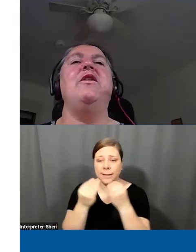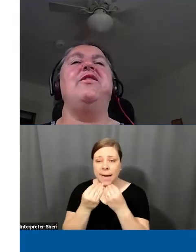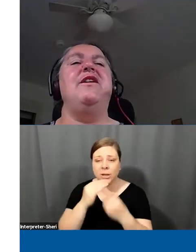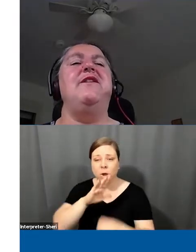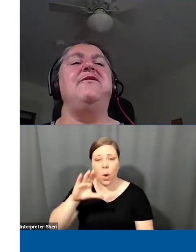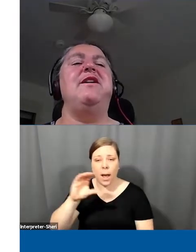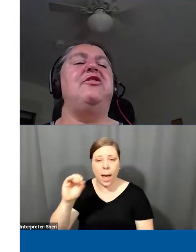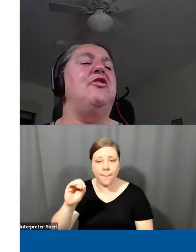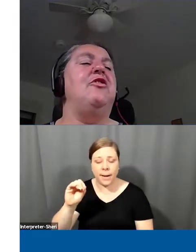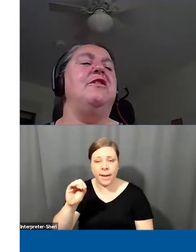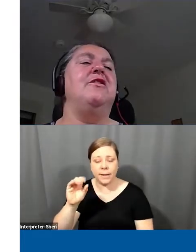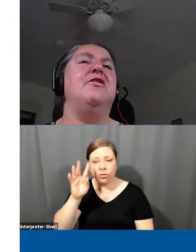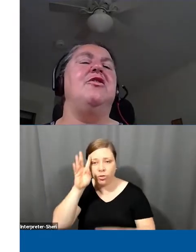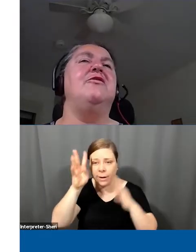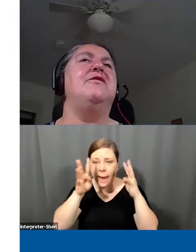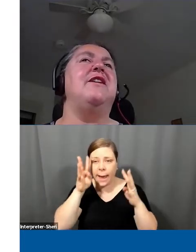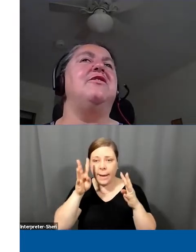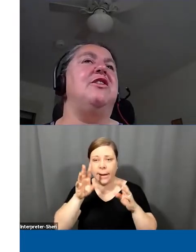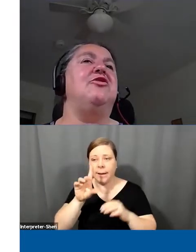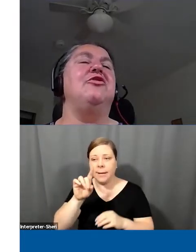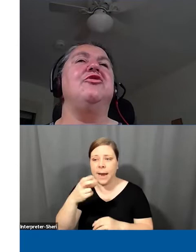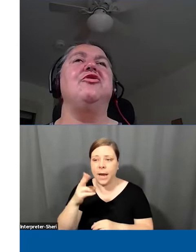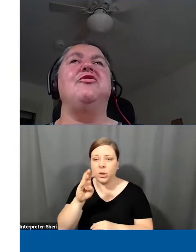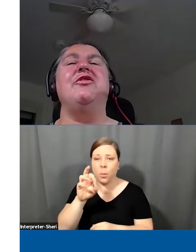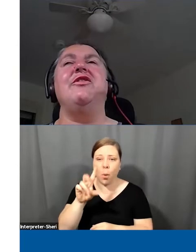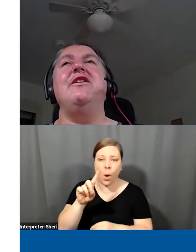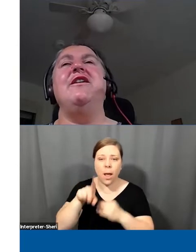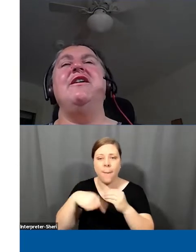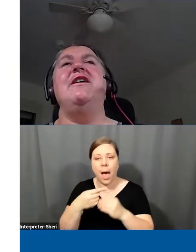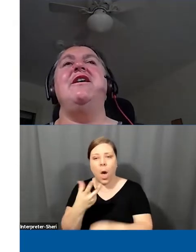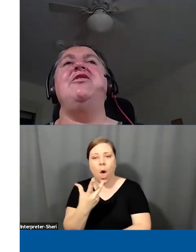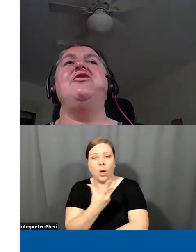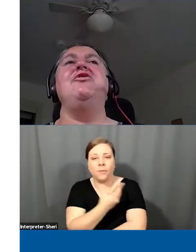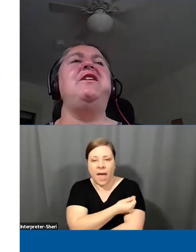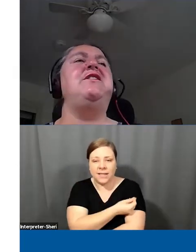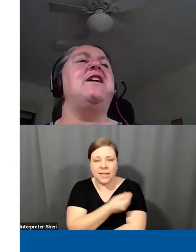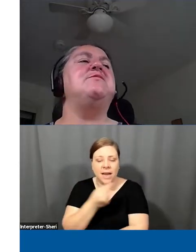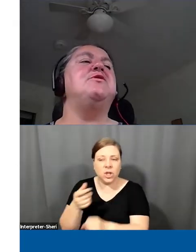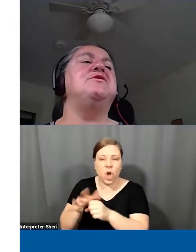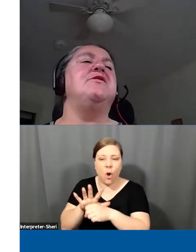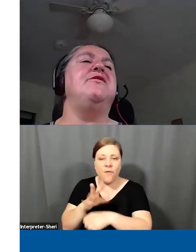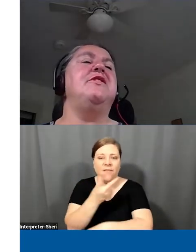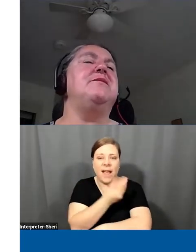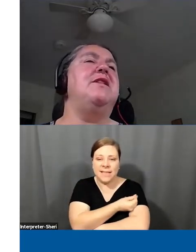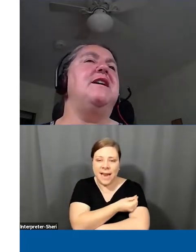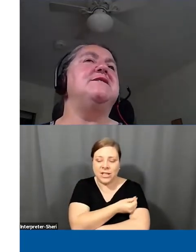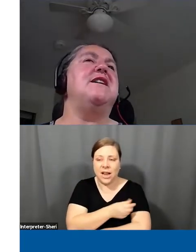with information on COVID vaccinations and so forth? Those data dashboards are very complex